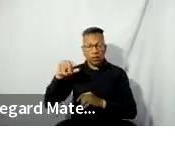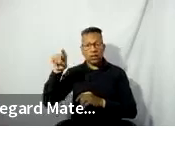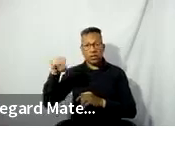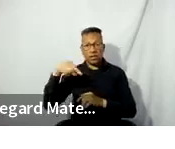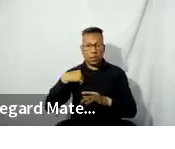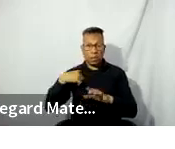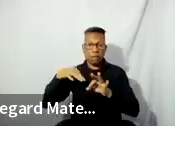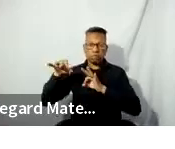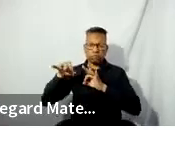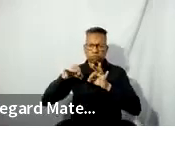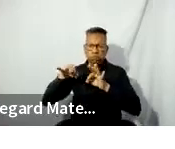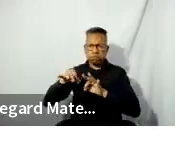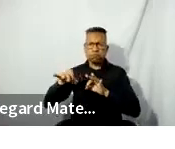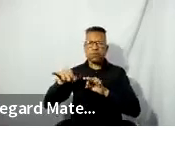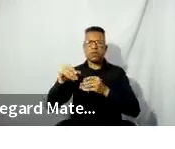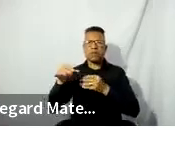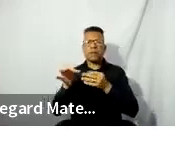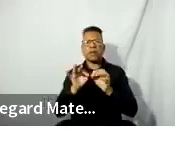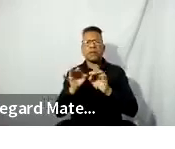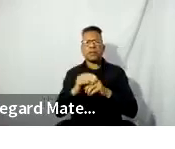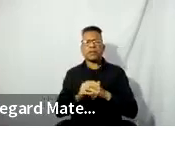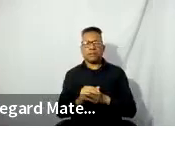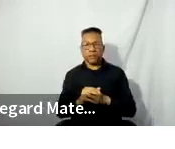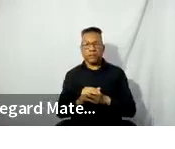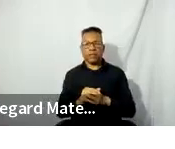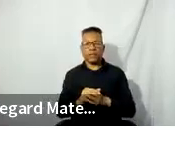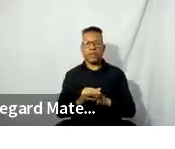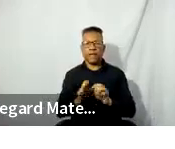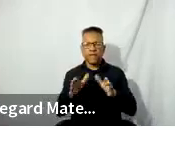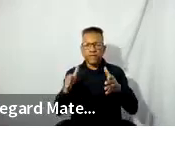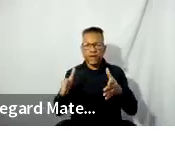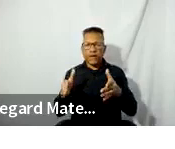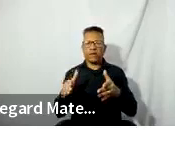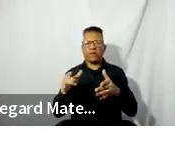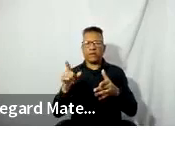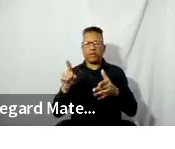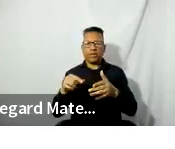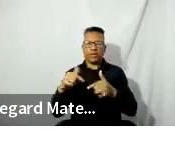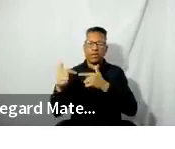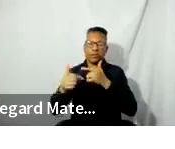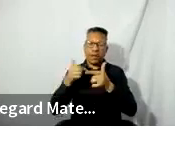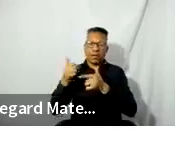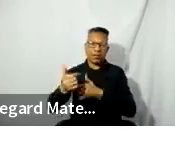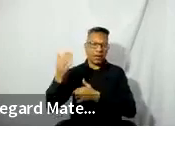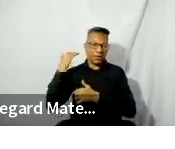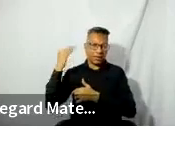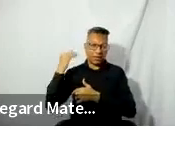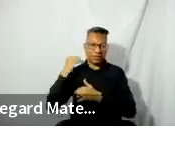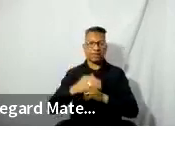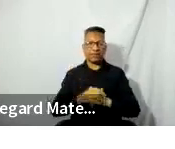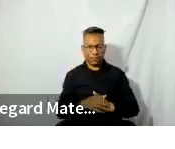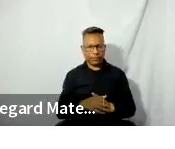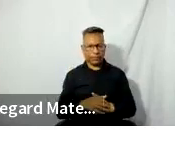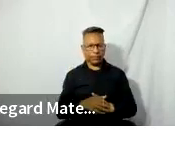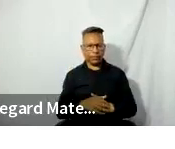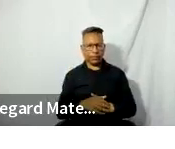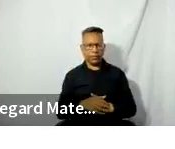then later further elaborated, particularly in the in the work for thinking and speech, and the later works as well